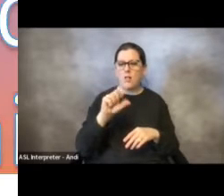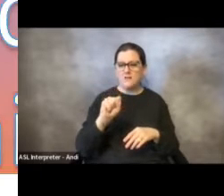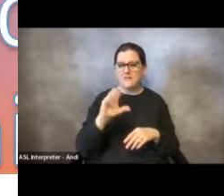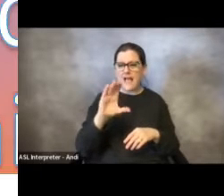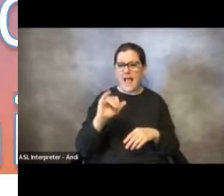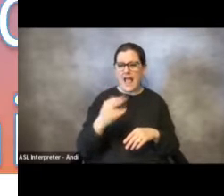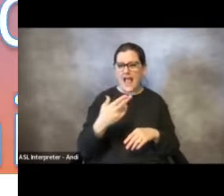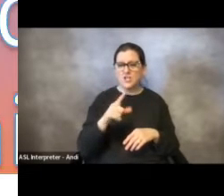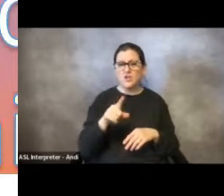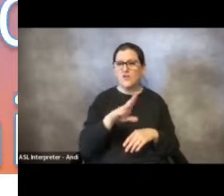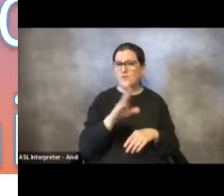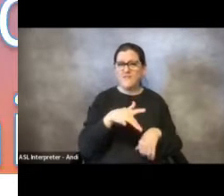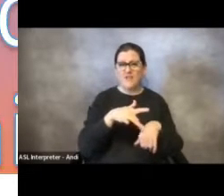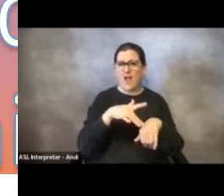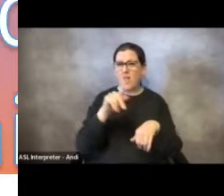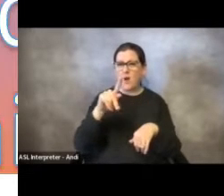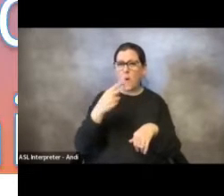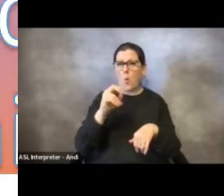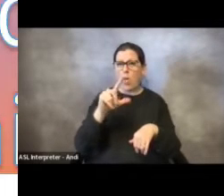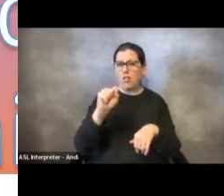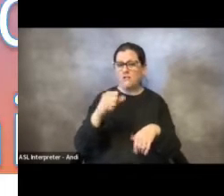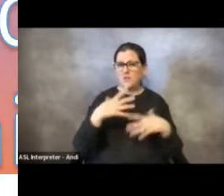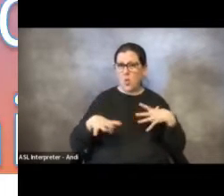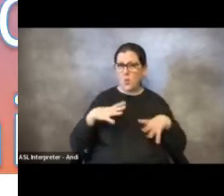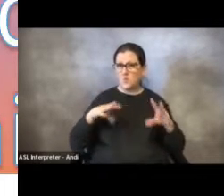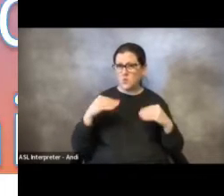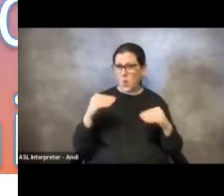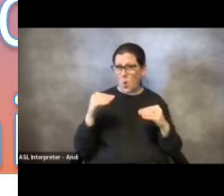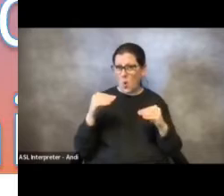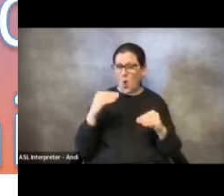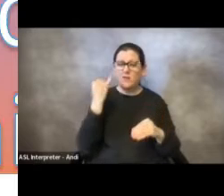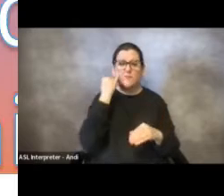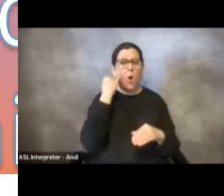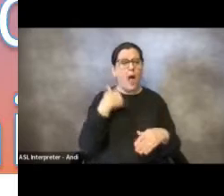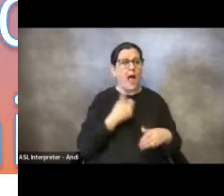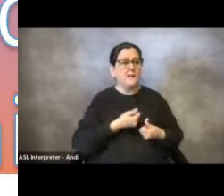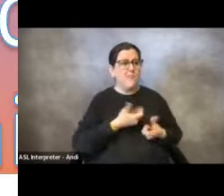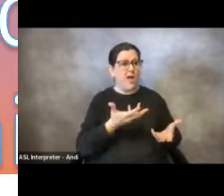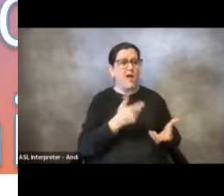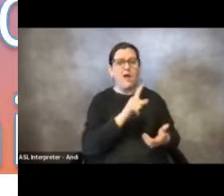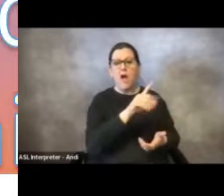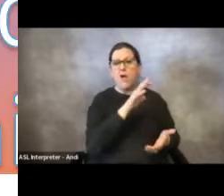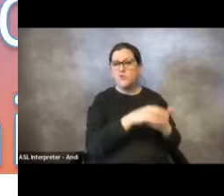Kohl's shopping store, let me let me explain. Let's say you spend $100 at Kohl's well,